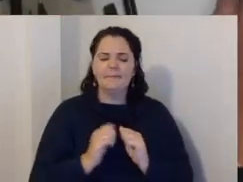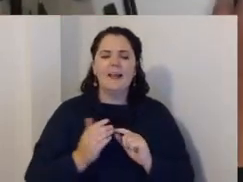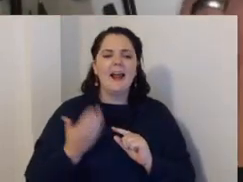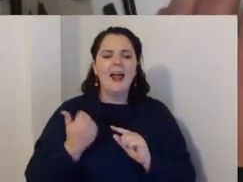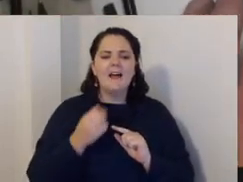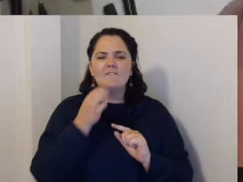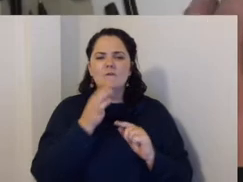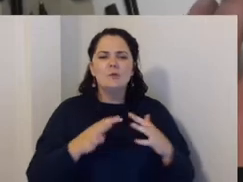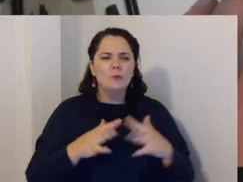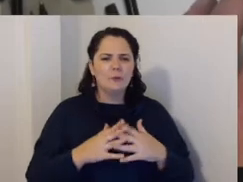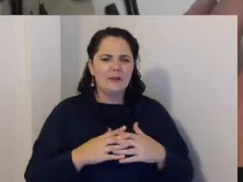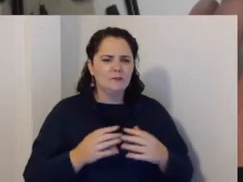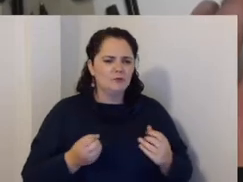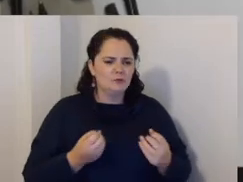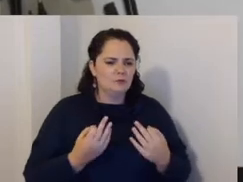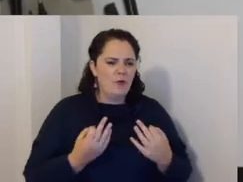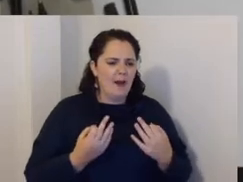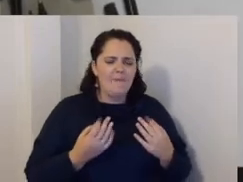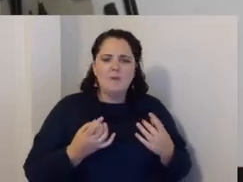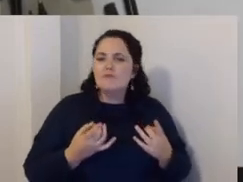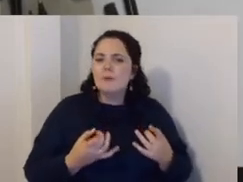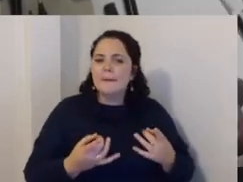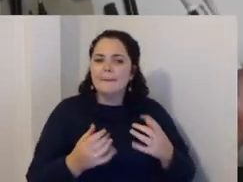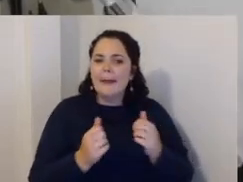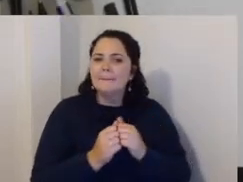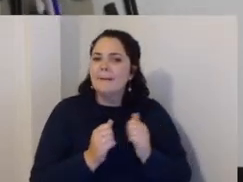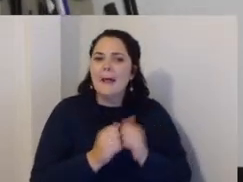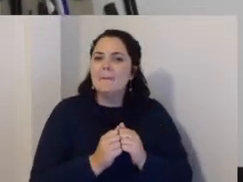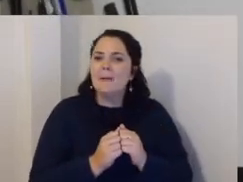you're just starting off with your blank sheet of paper and if you're working in graphite like I